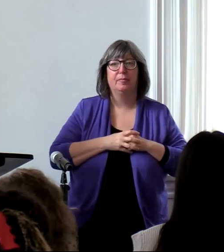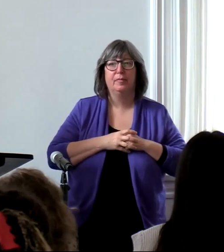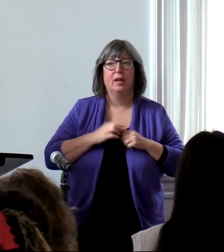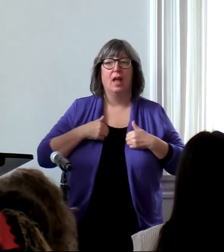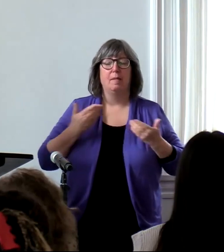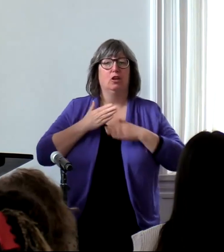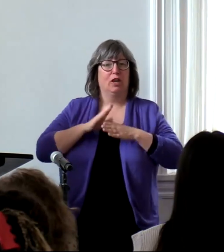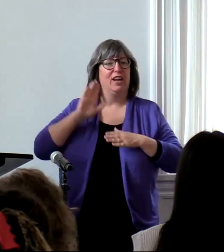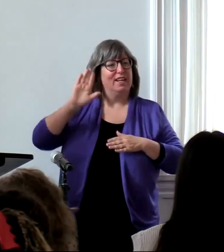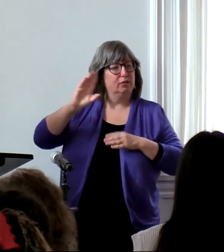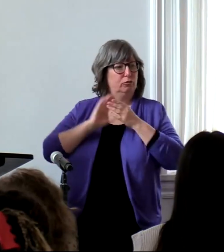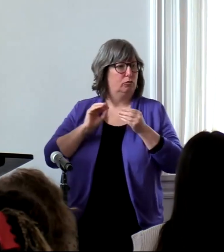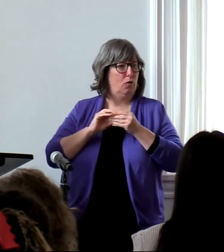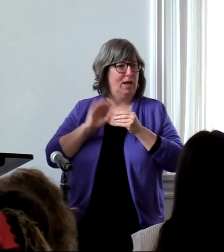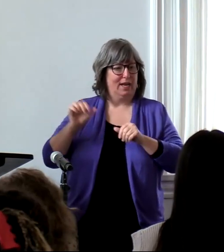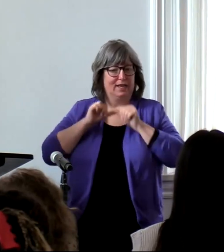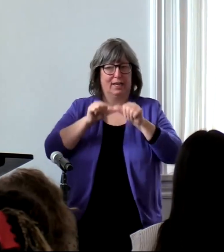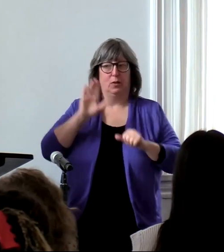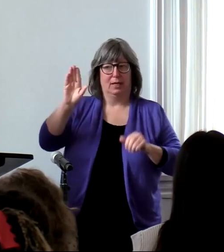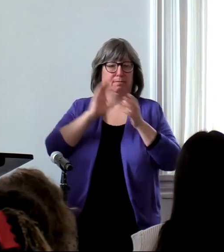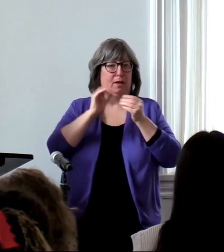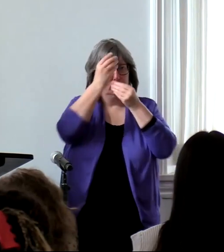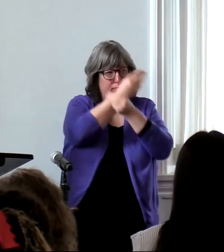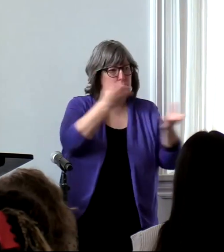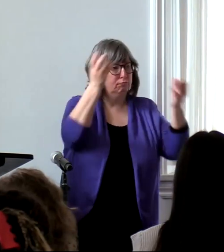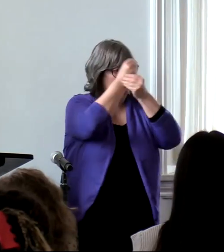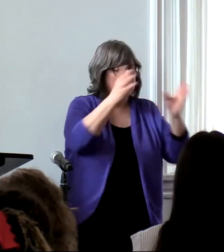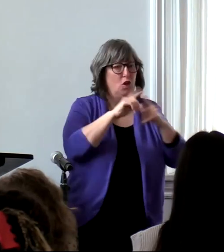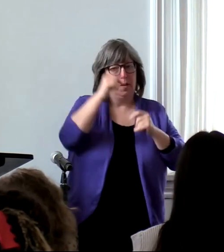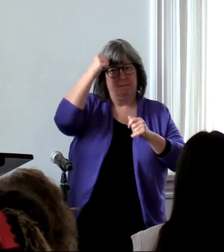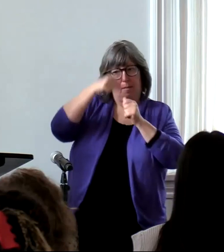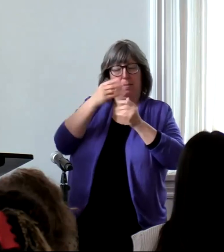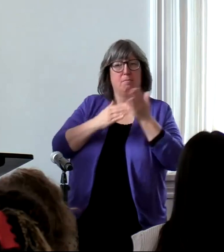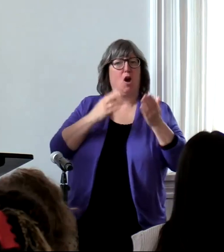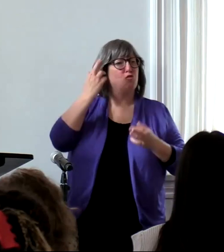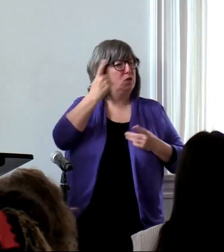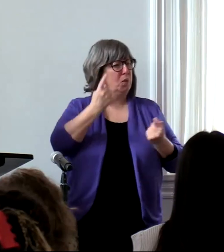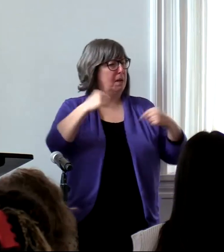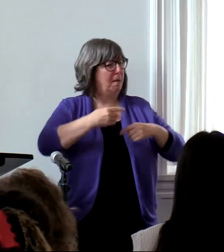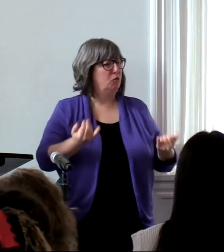I am here to share his story and to continue sharing his message and to remember a part of the reason why we are here today